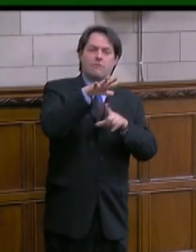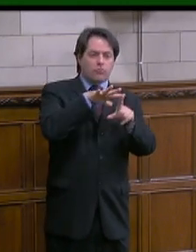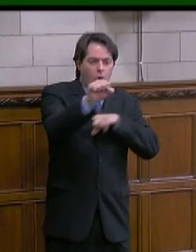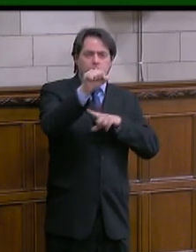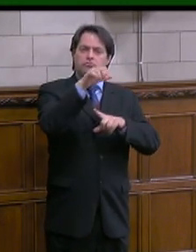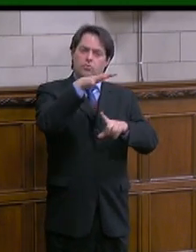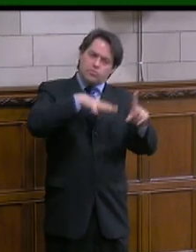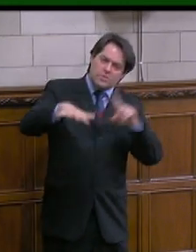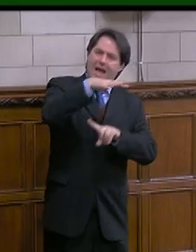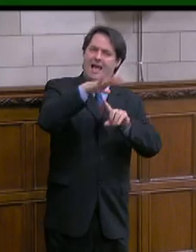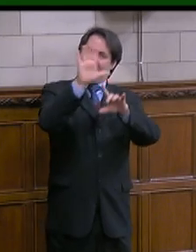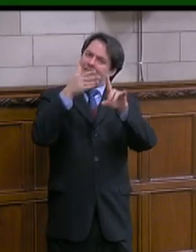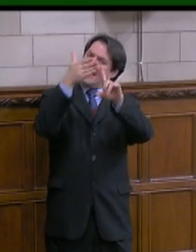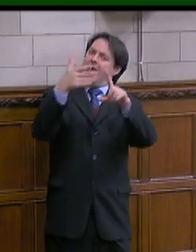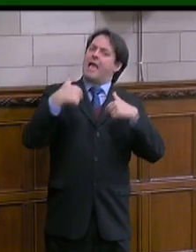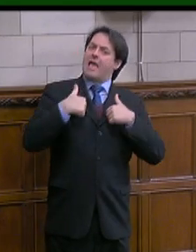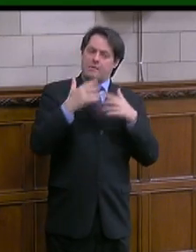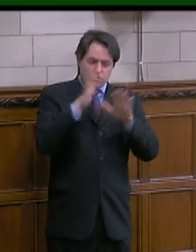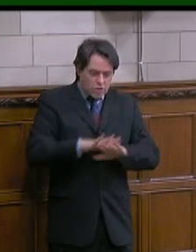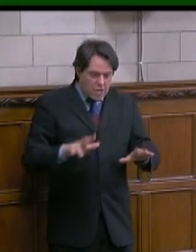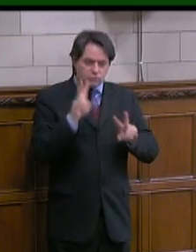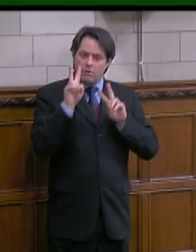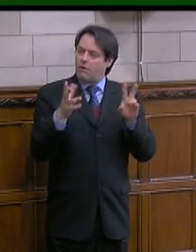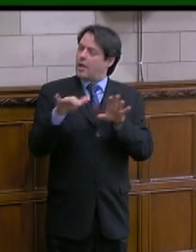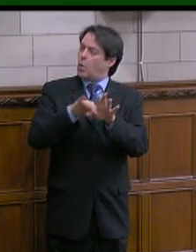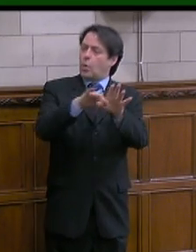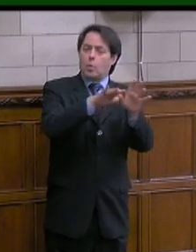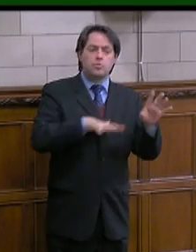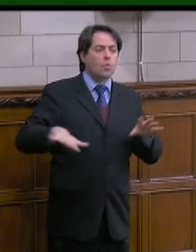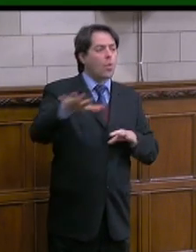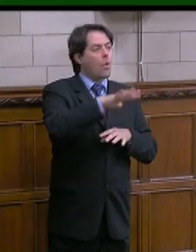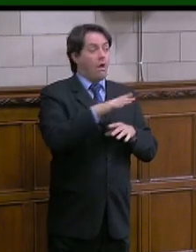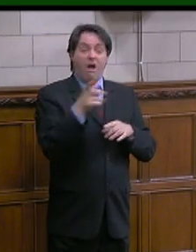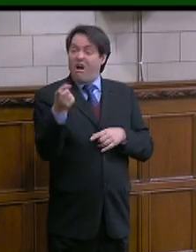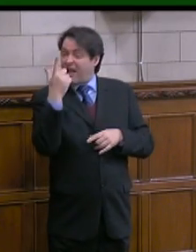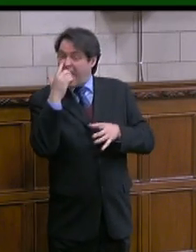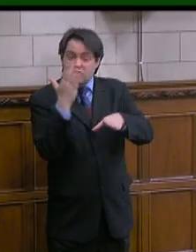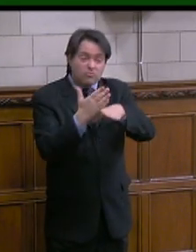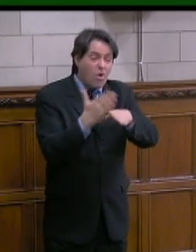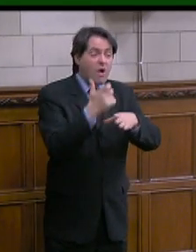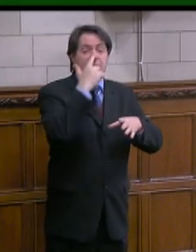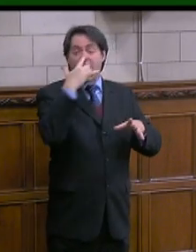As children grow up, it is about social inclusion and access to jobs, life and relationships.